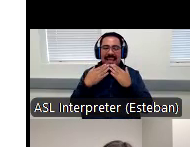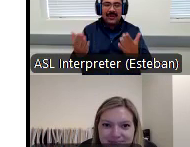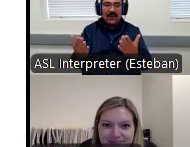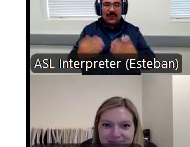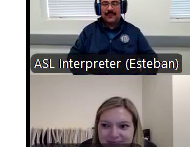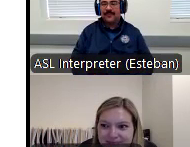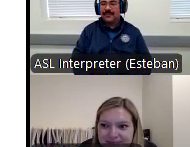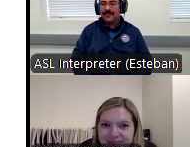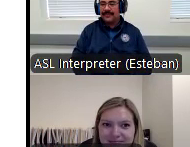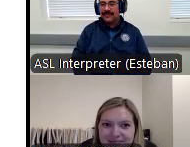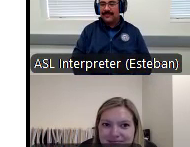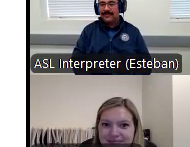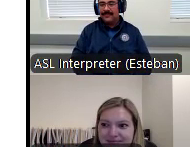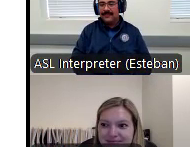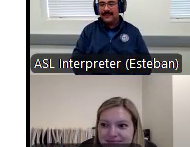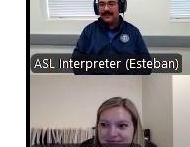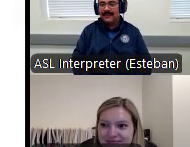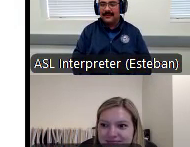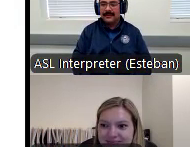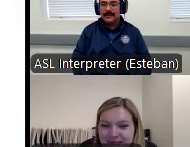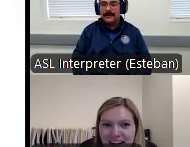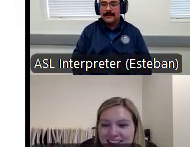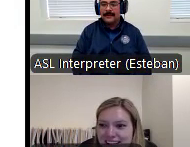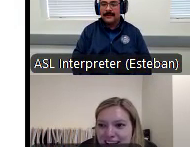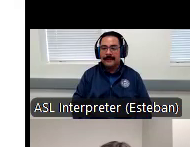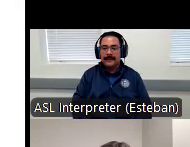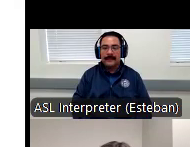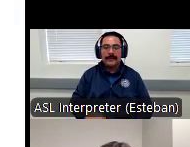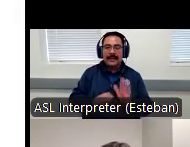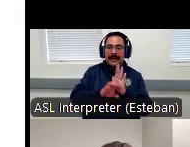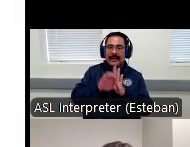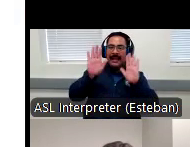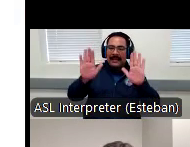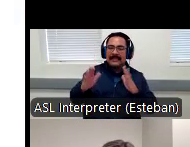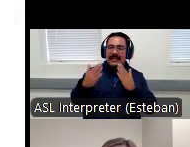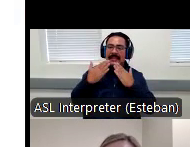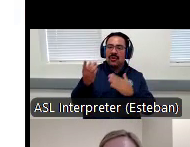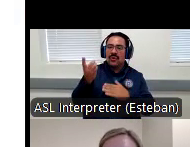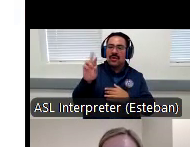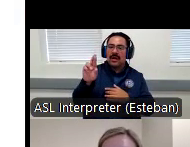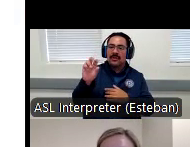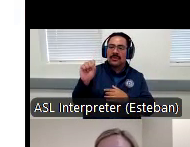Excellent. Thank you, Dr. Shah. And now I'm going to